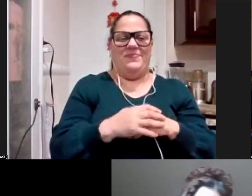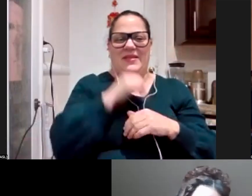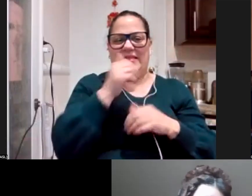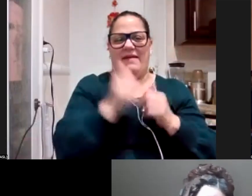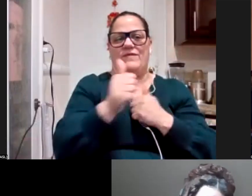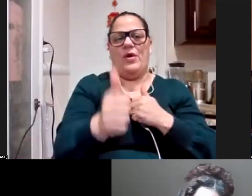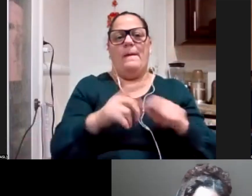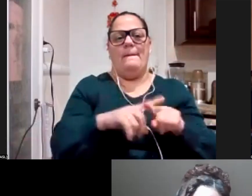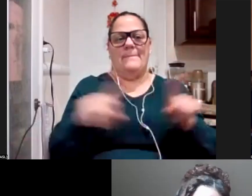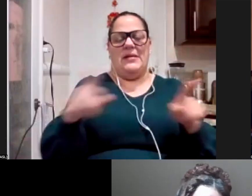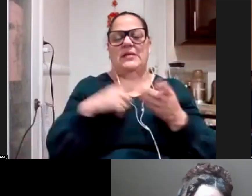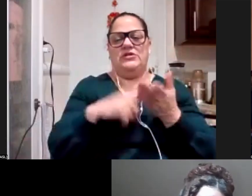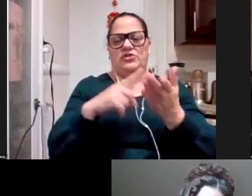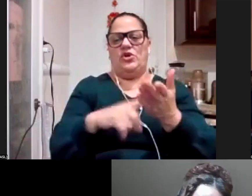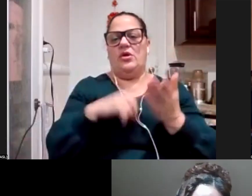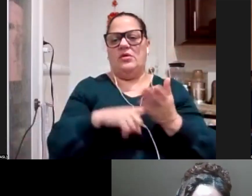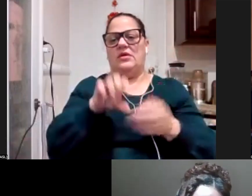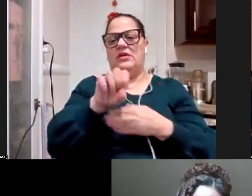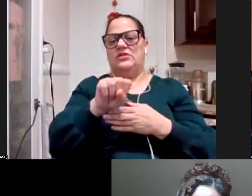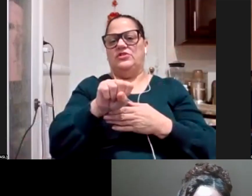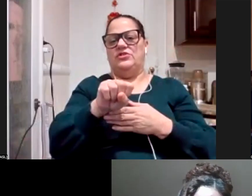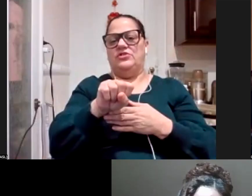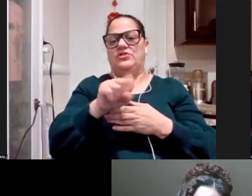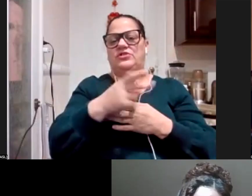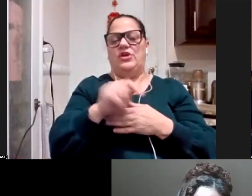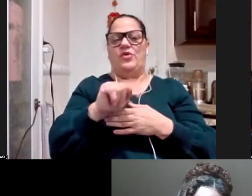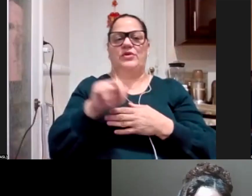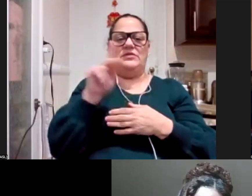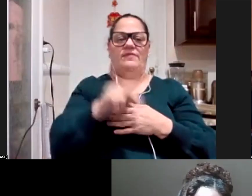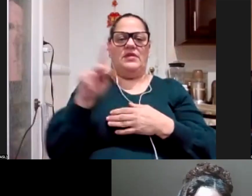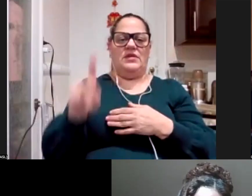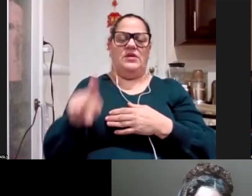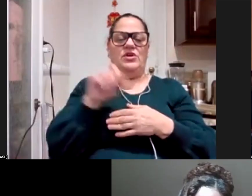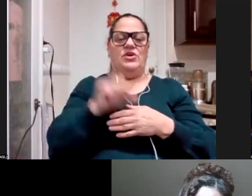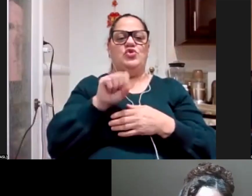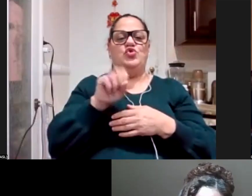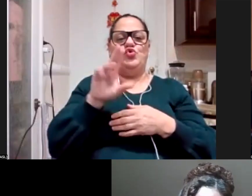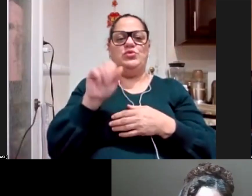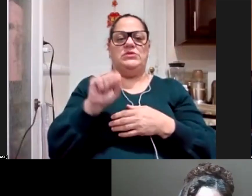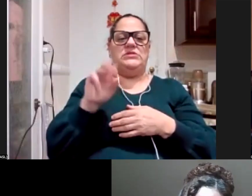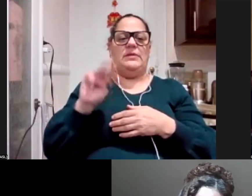But but Sharon Sharon's in in uh Philadelphia, Susan's in Michigan. Um and people that aren't